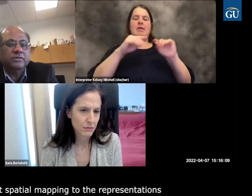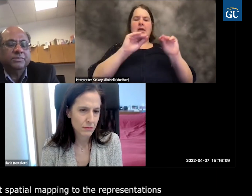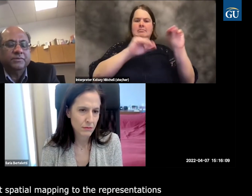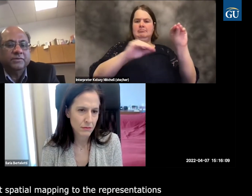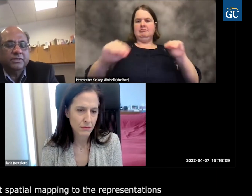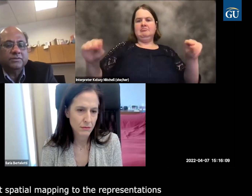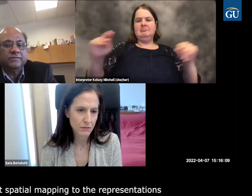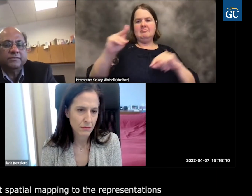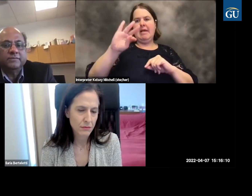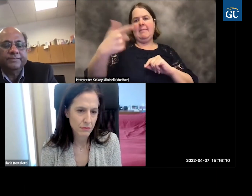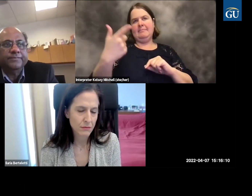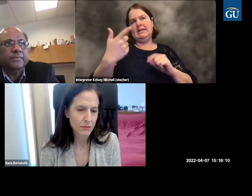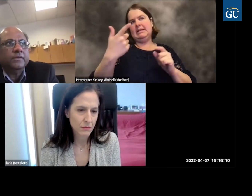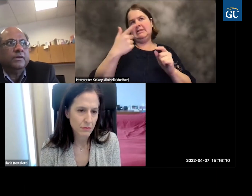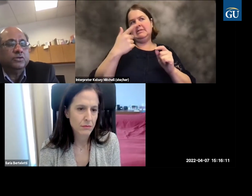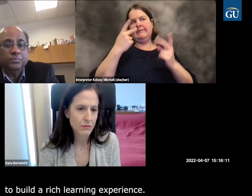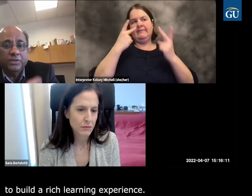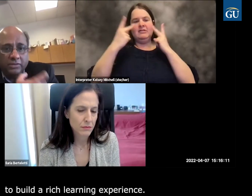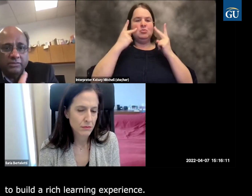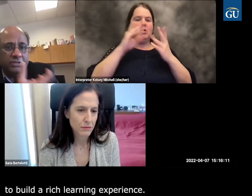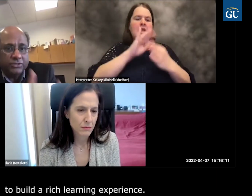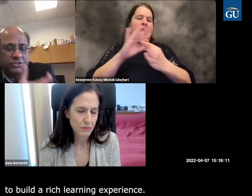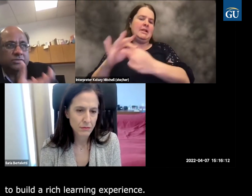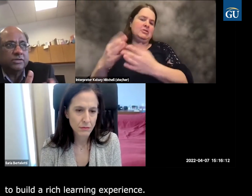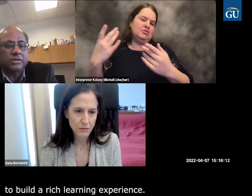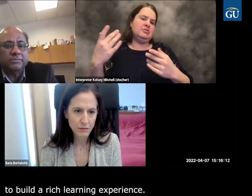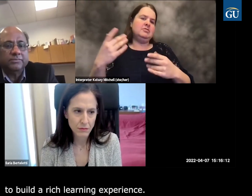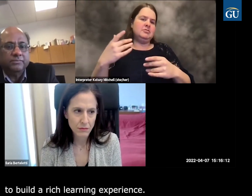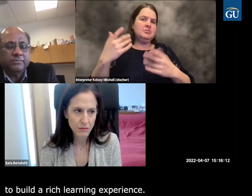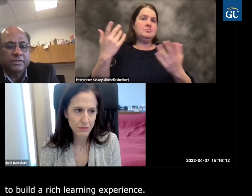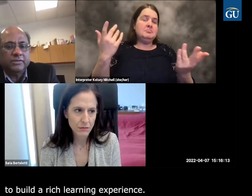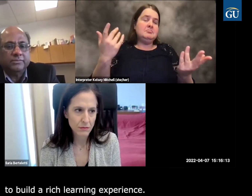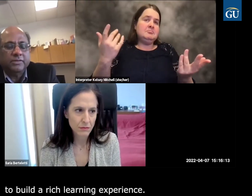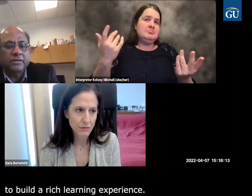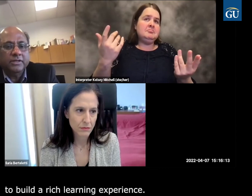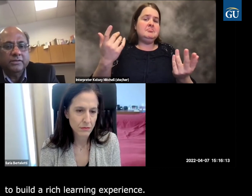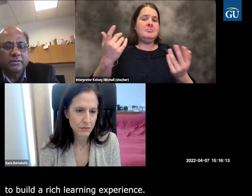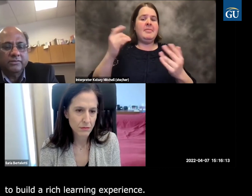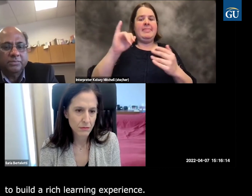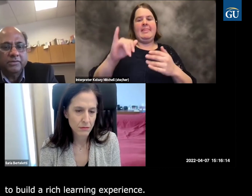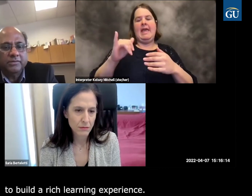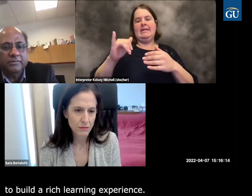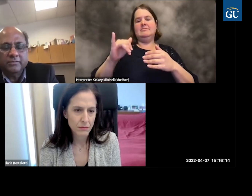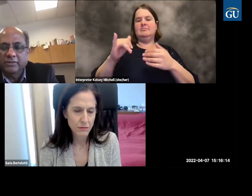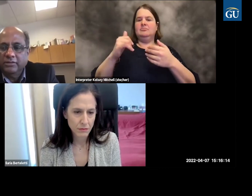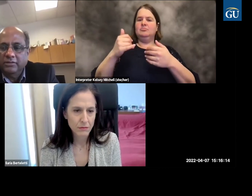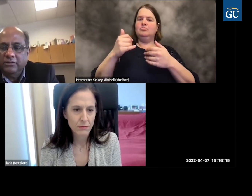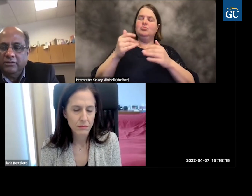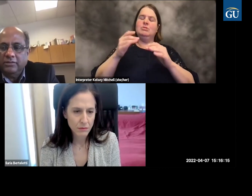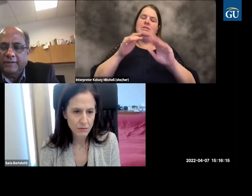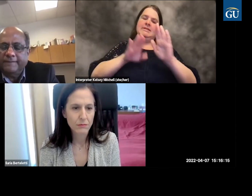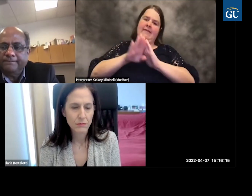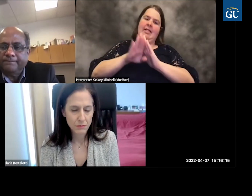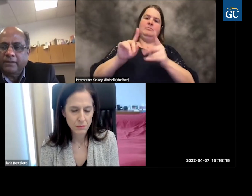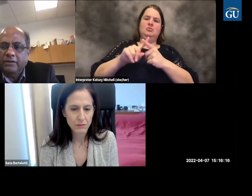representations to build a rich